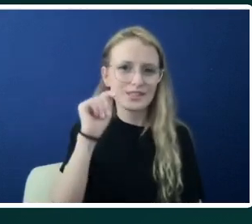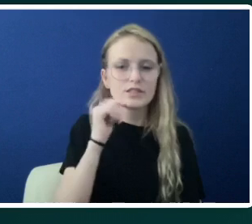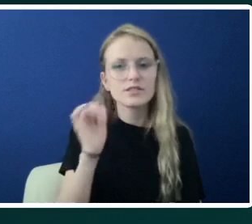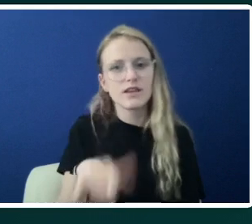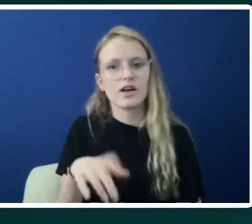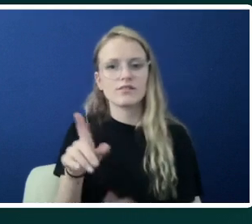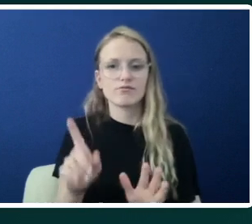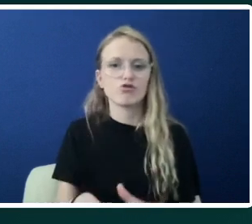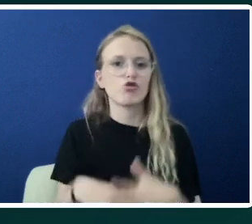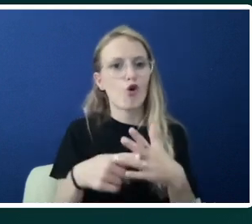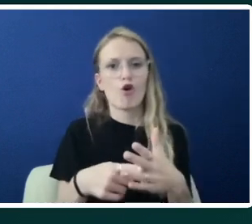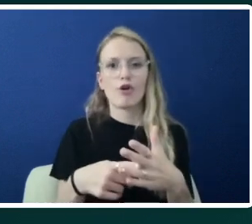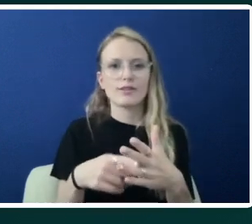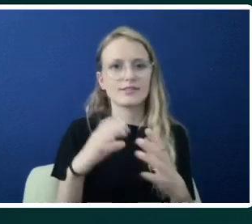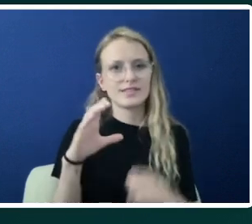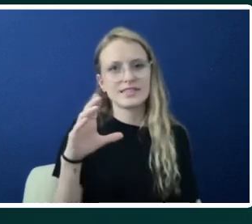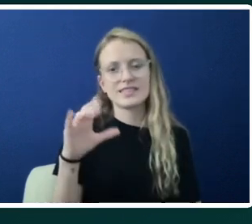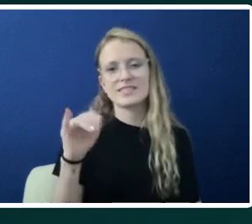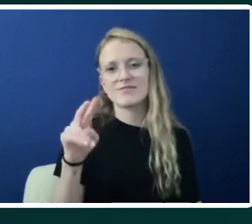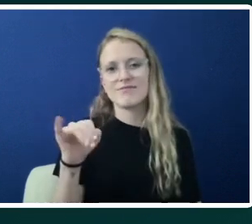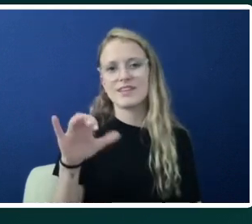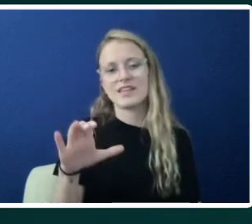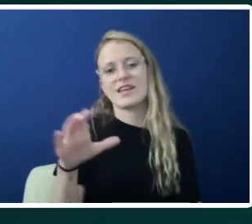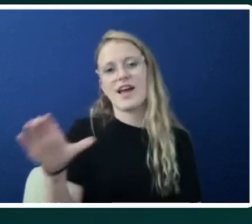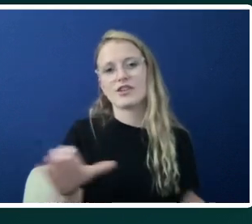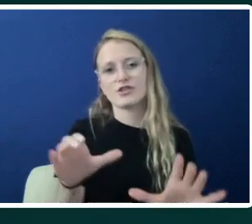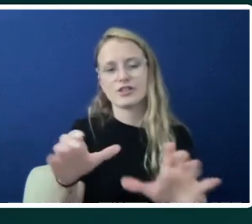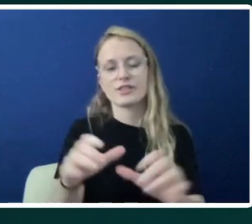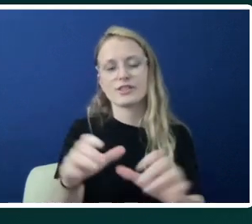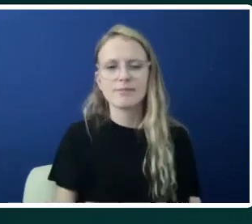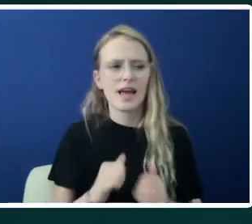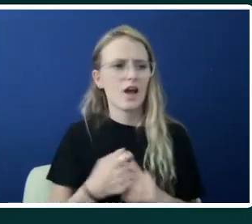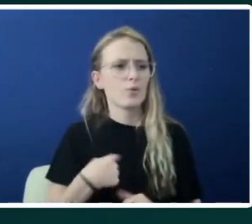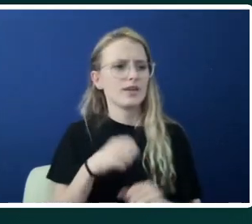So, figuring out ways that we can increase an audience that is not simply themselves is one